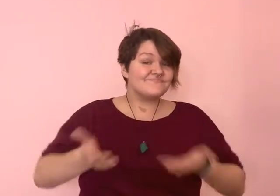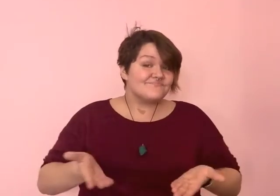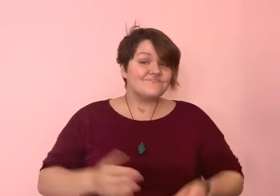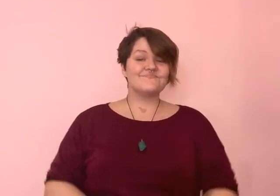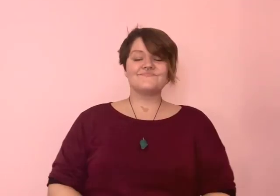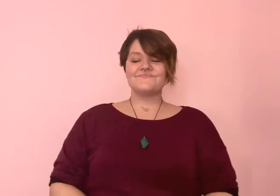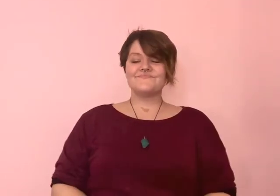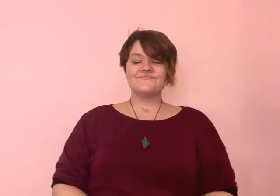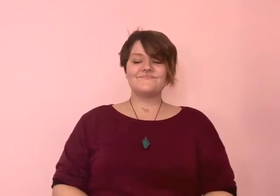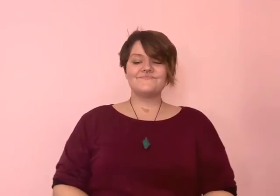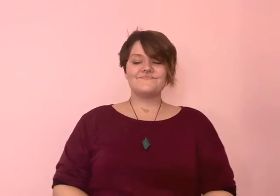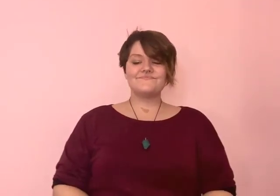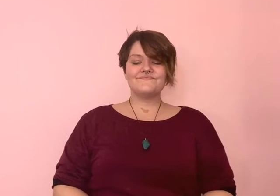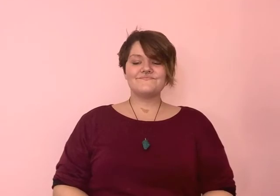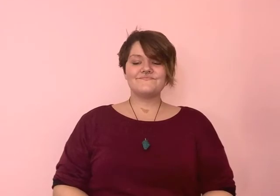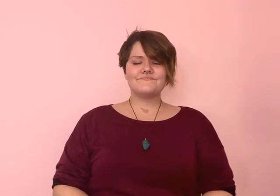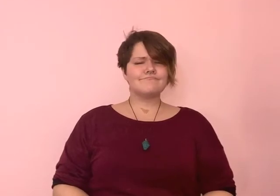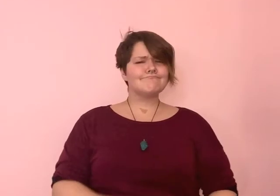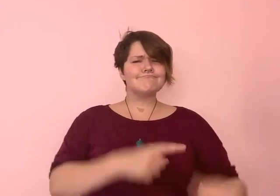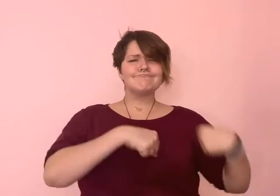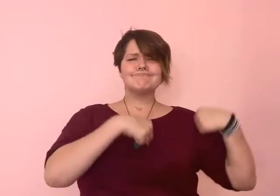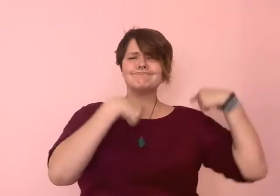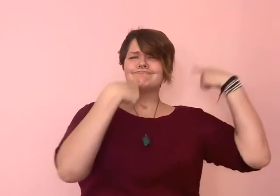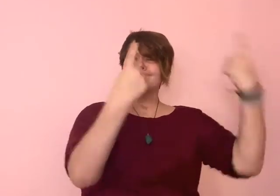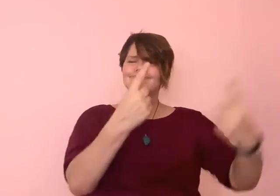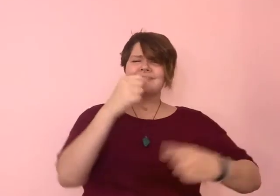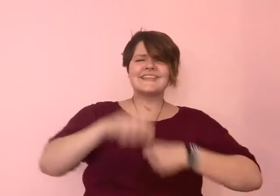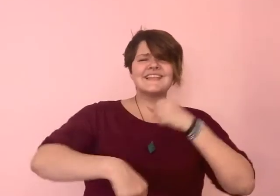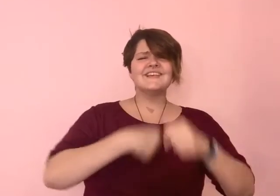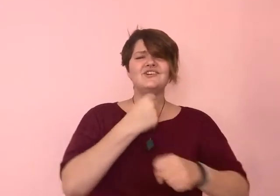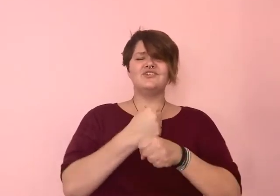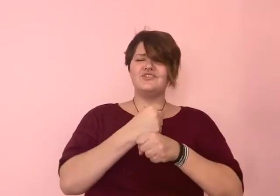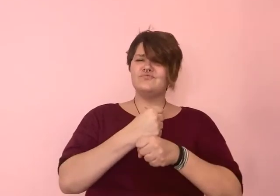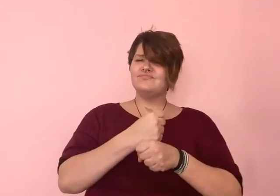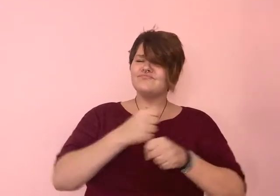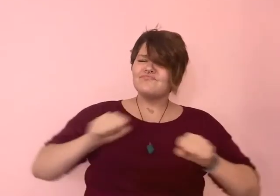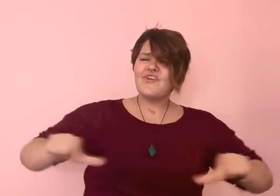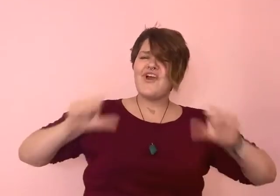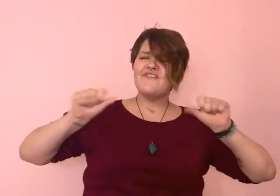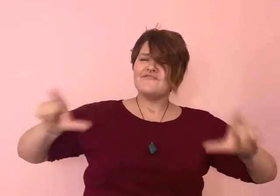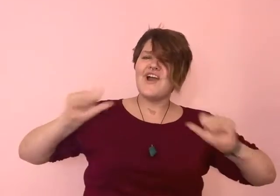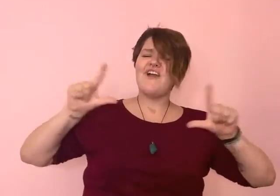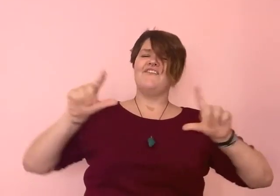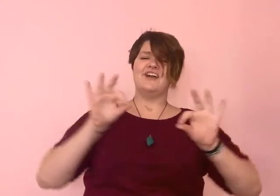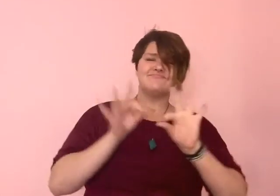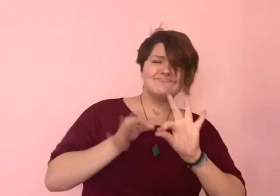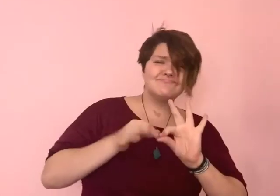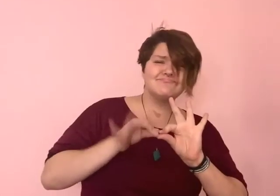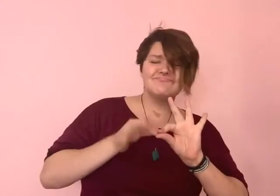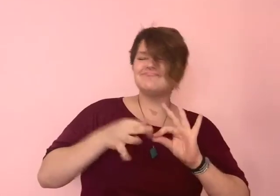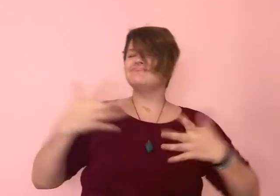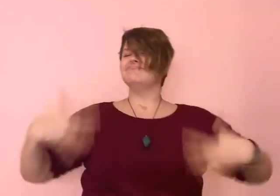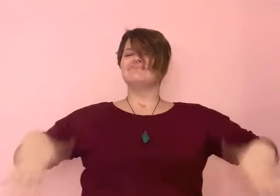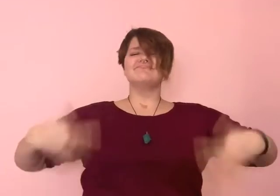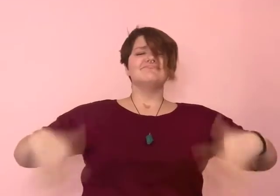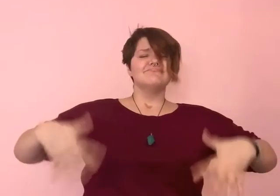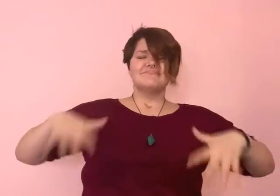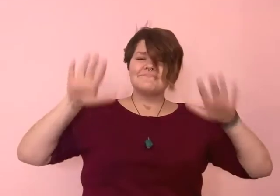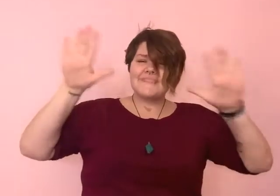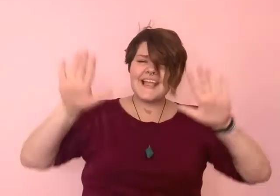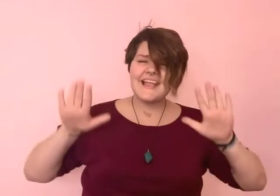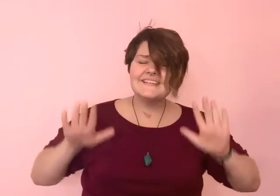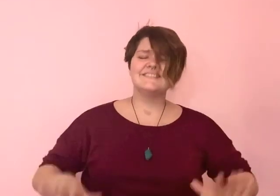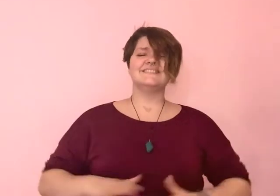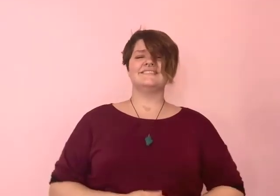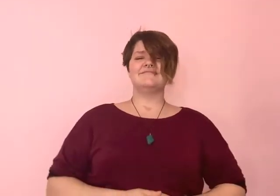Over the past year, we have worked together to make accessible sign language vlogs and worked on interpreting teams.